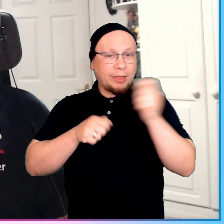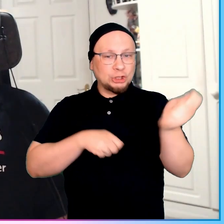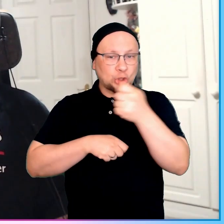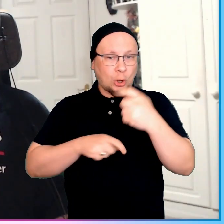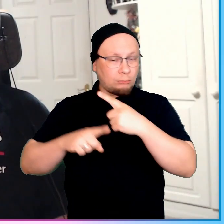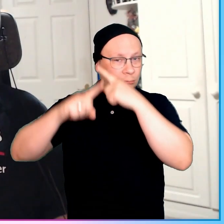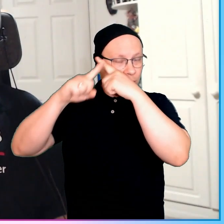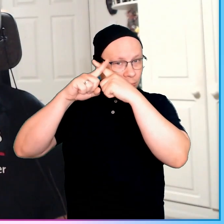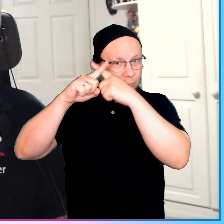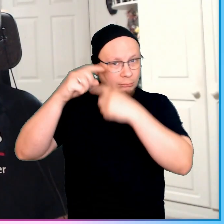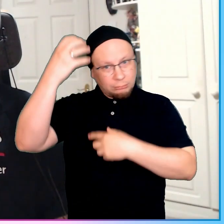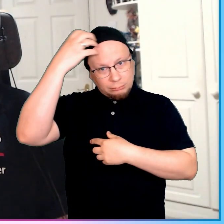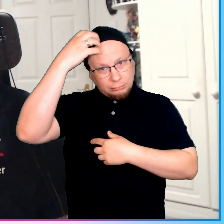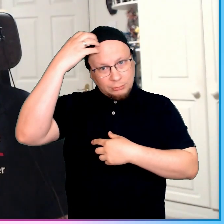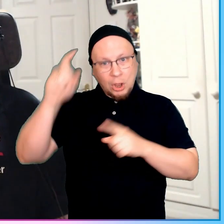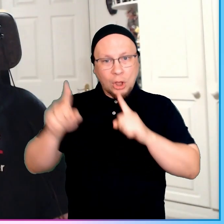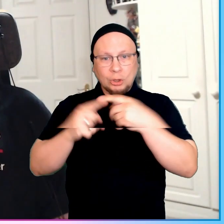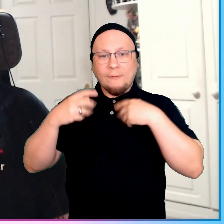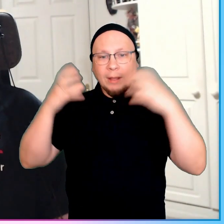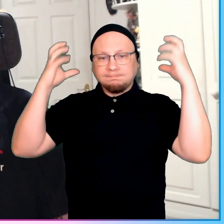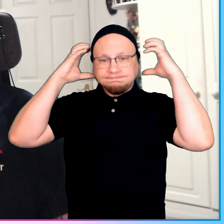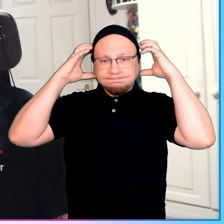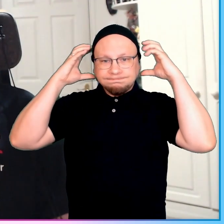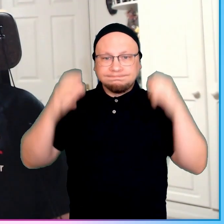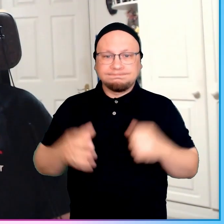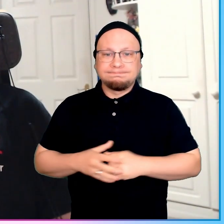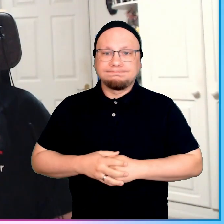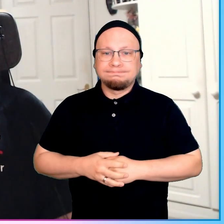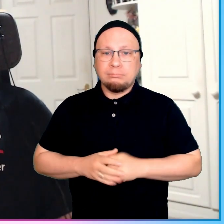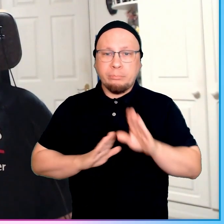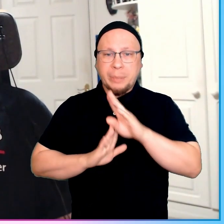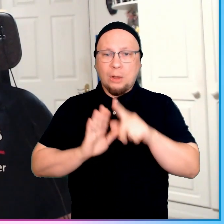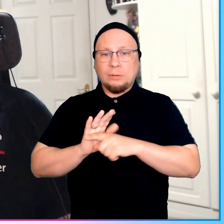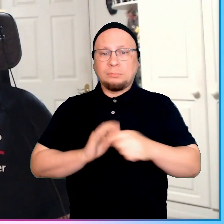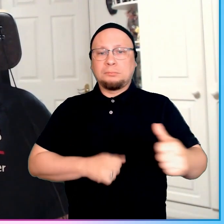as well as over-ear headphones, and in the background behind me you can see